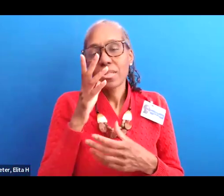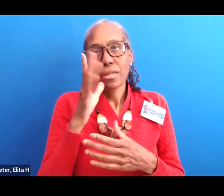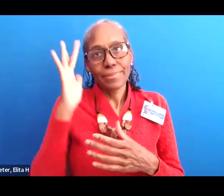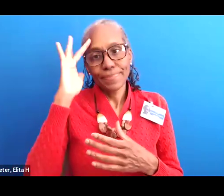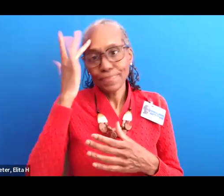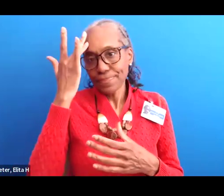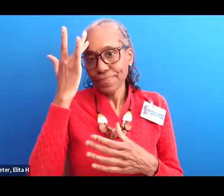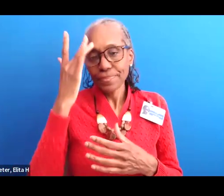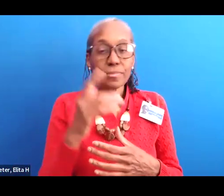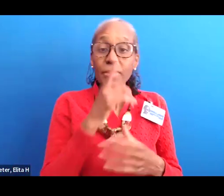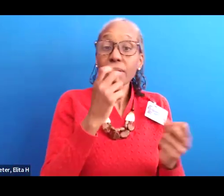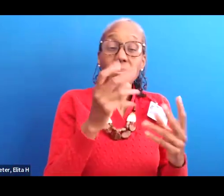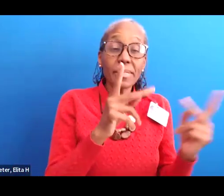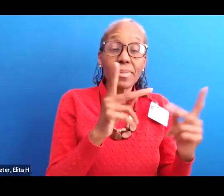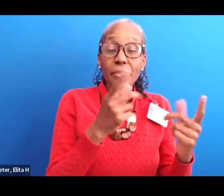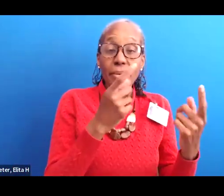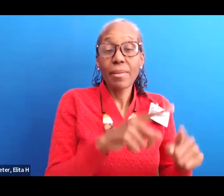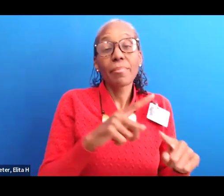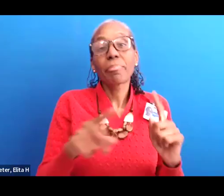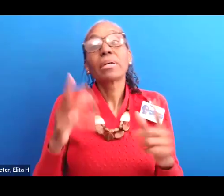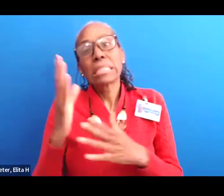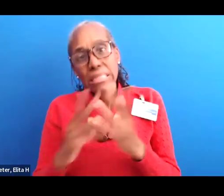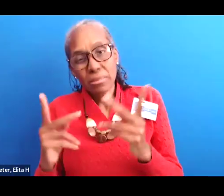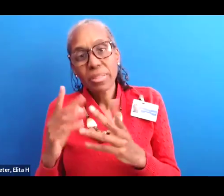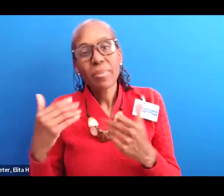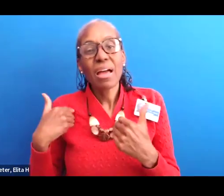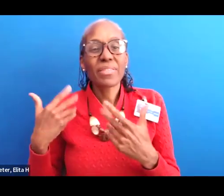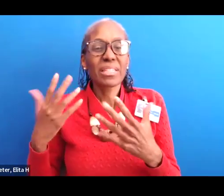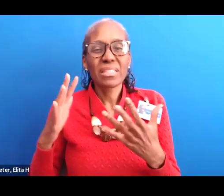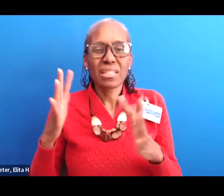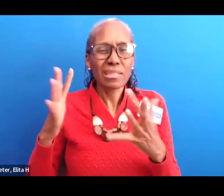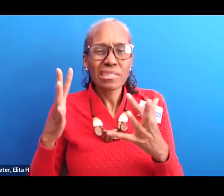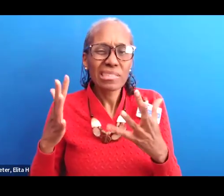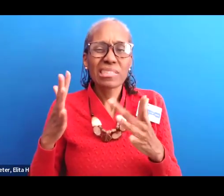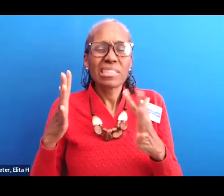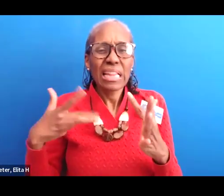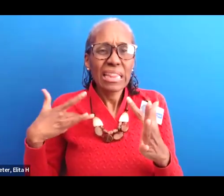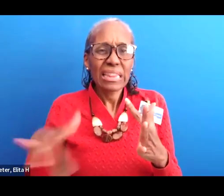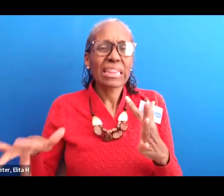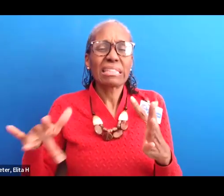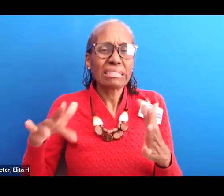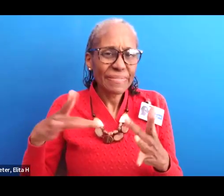It's not a lot of people it happens to, but some people have this kind of weird sensation thing that's going on.